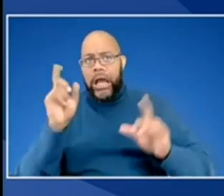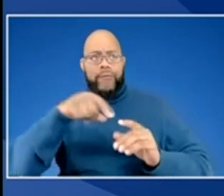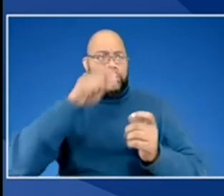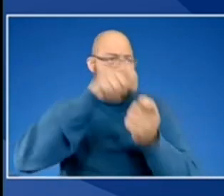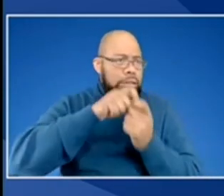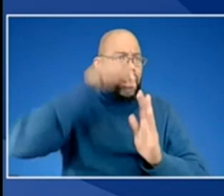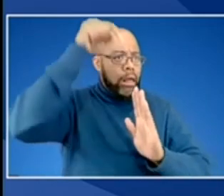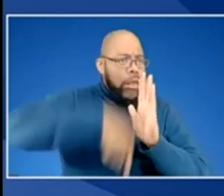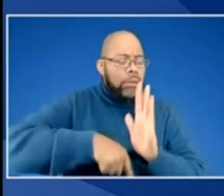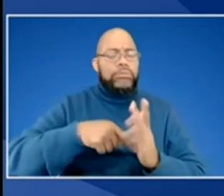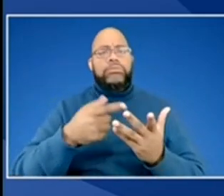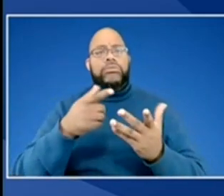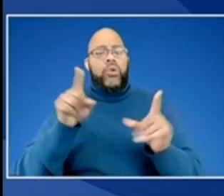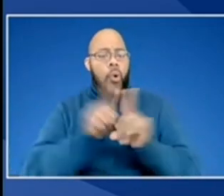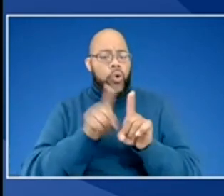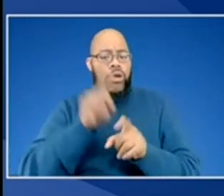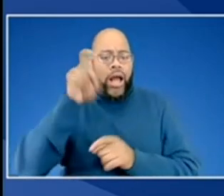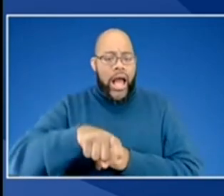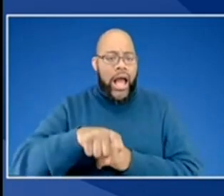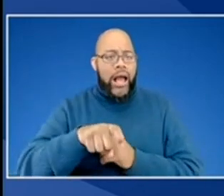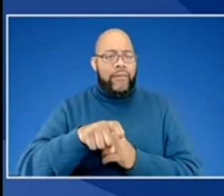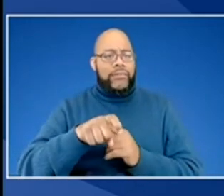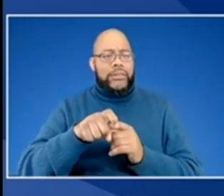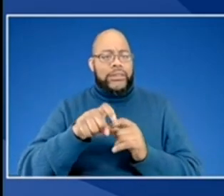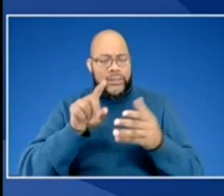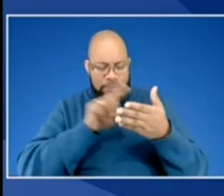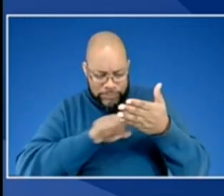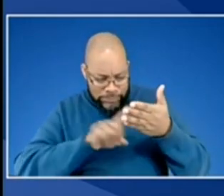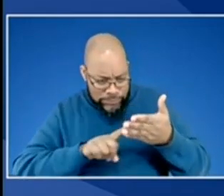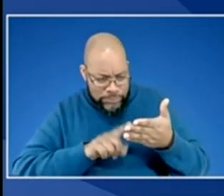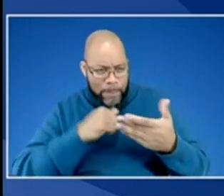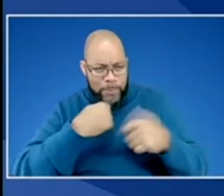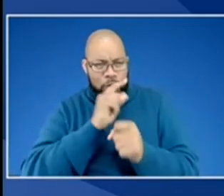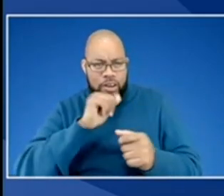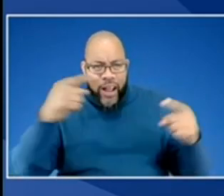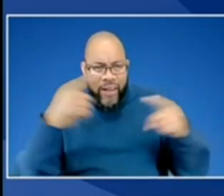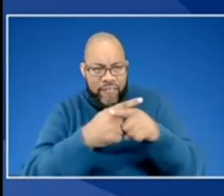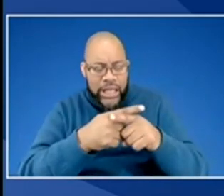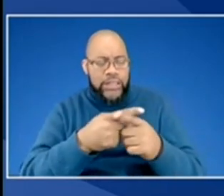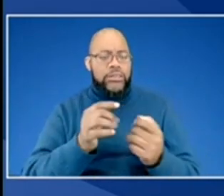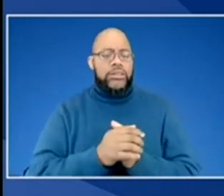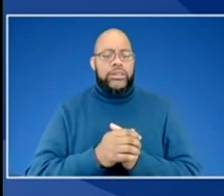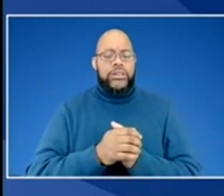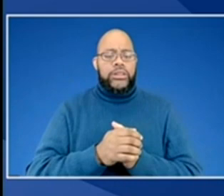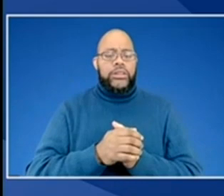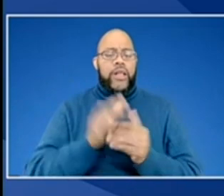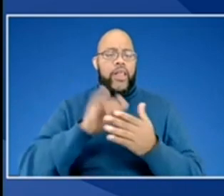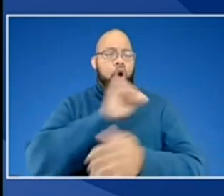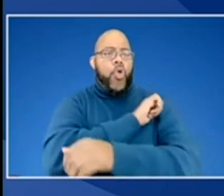And it's also got to be scoped so it doesn't conflict with or exceed the authority under the statute, which